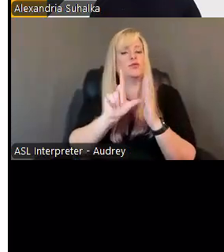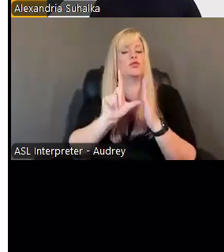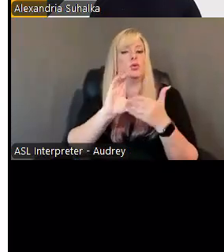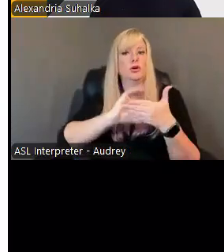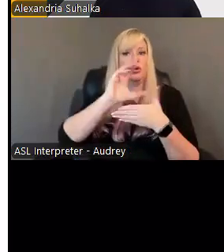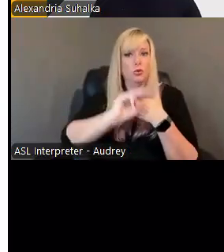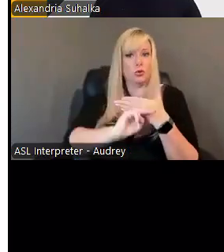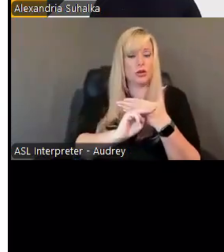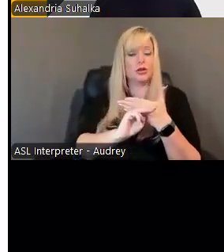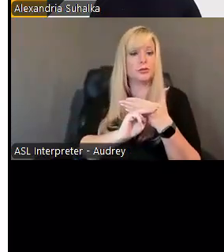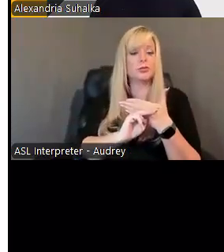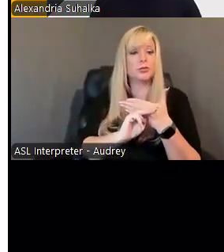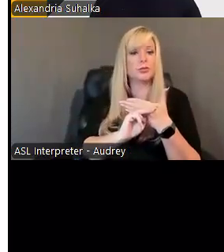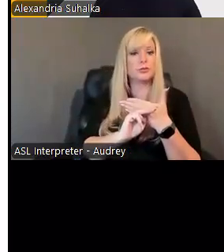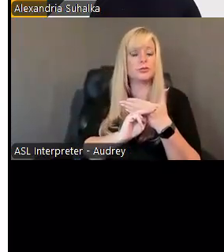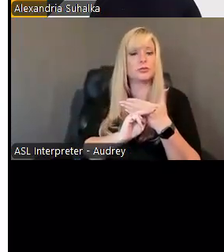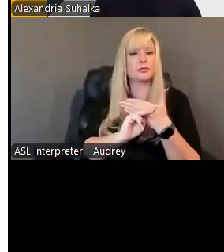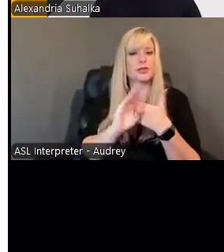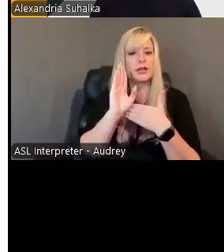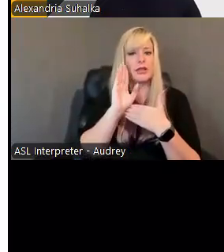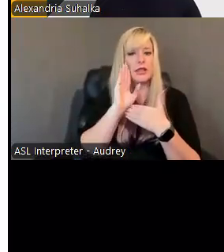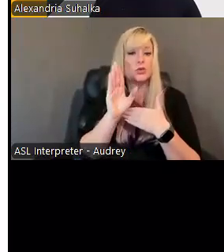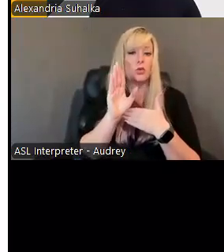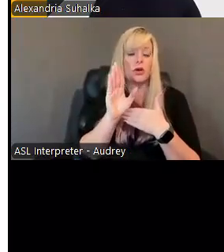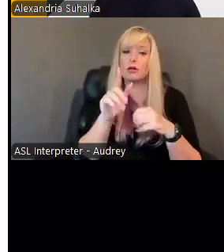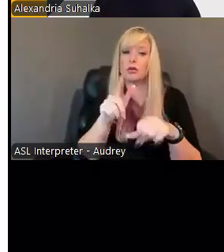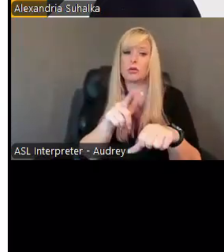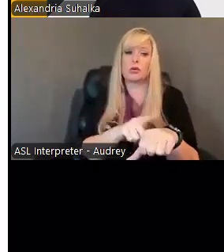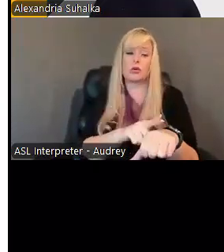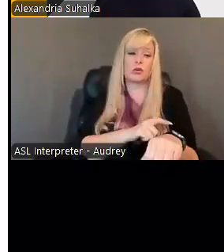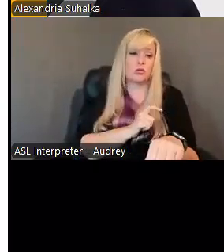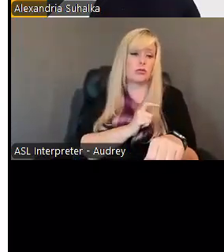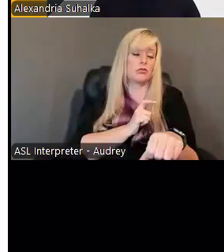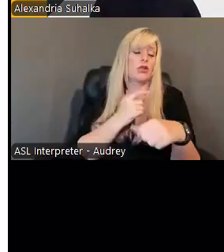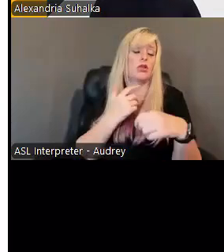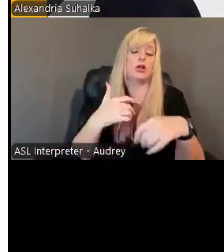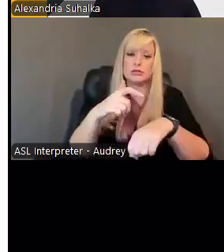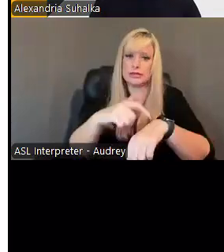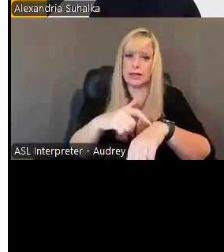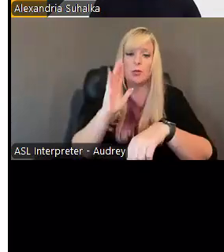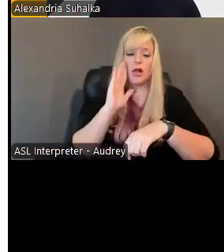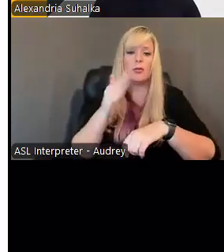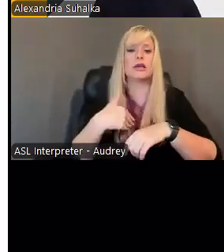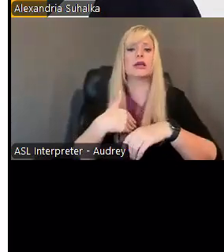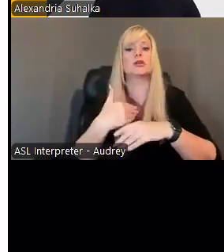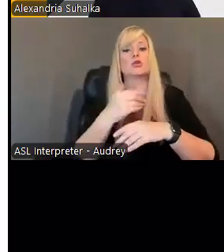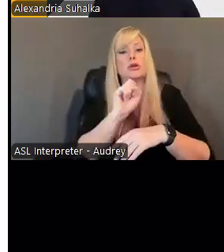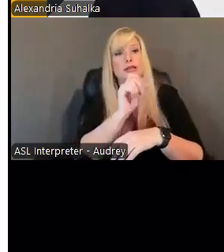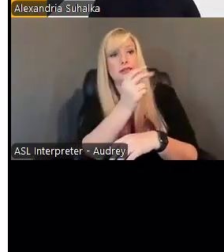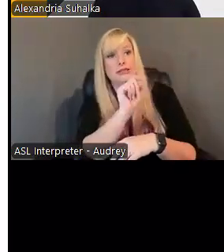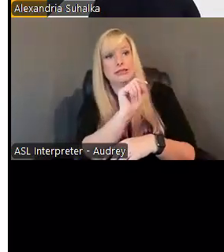going to take a long process through going back and forth with our stakeholders and modifying